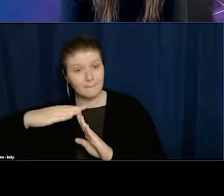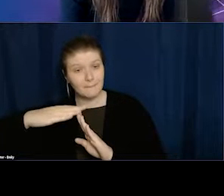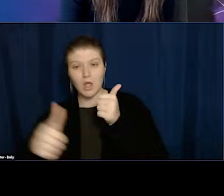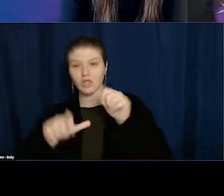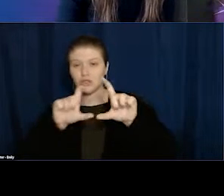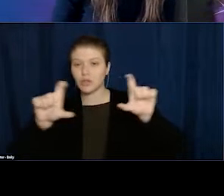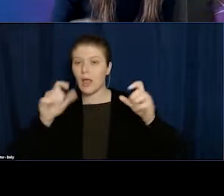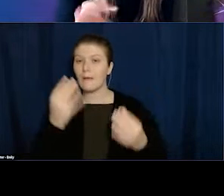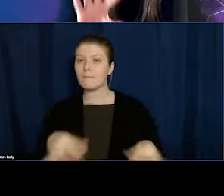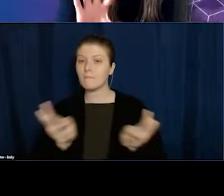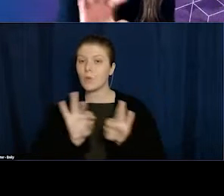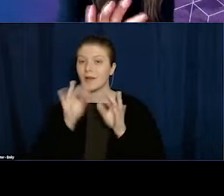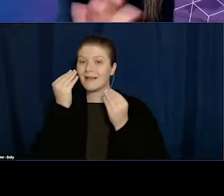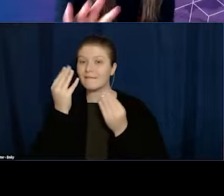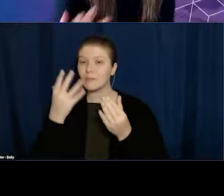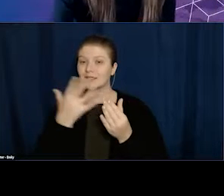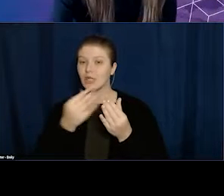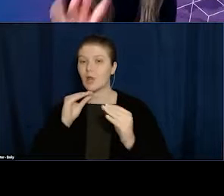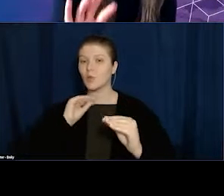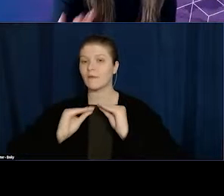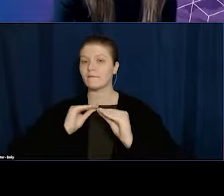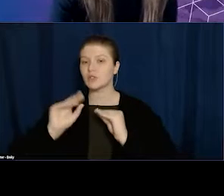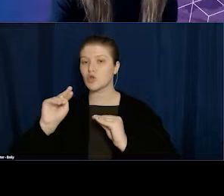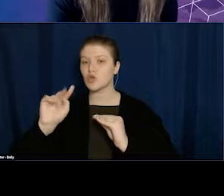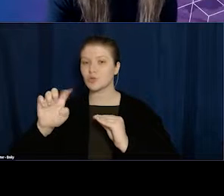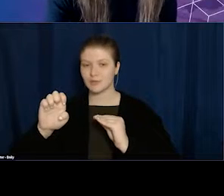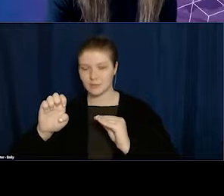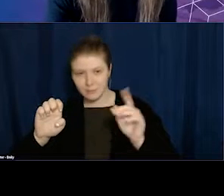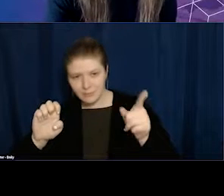And there's a paragraph there, which we've blown up to be a little larger on the screen,